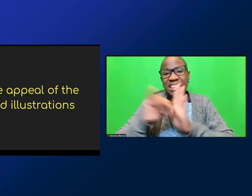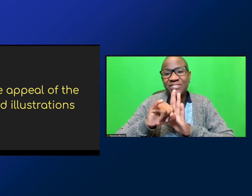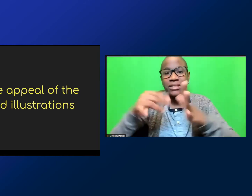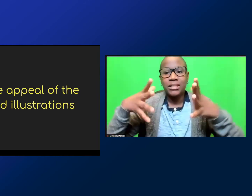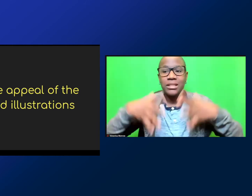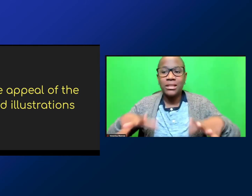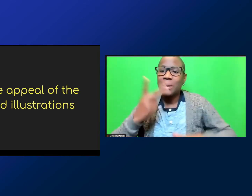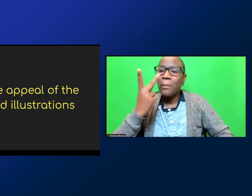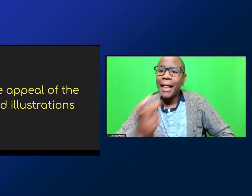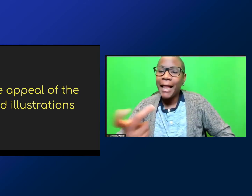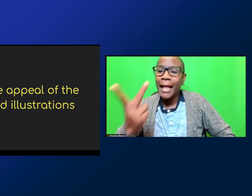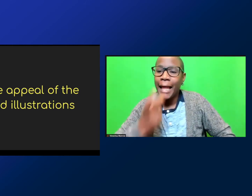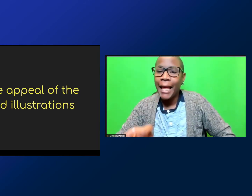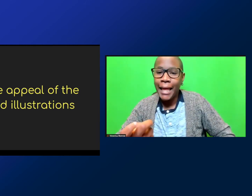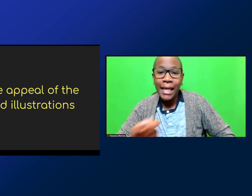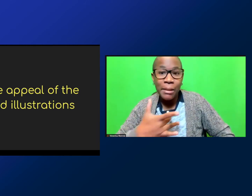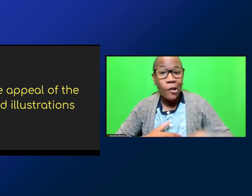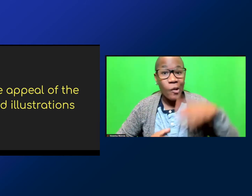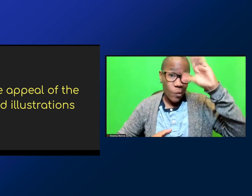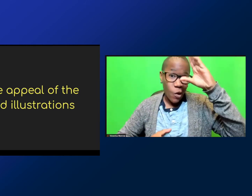what sticks out to you uh you know what is the aesthetic